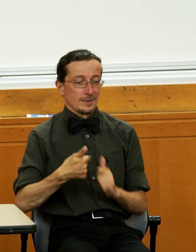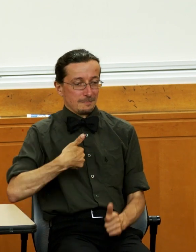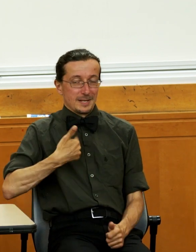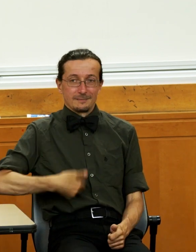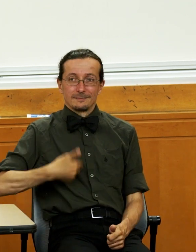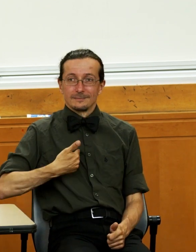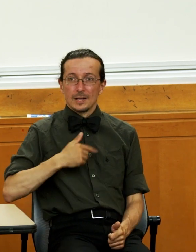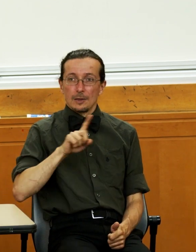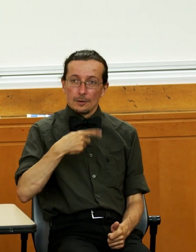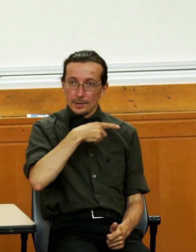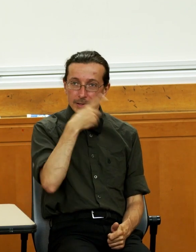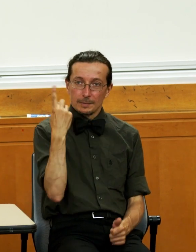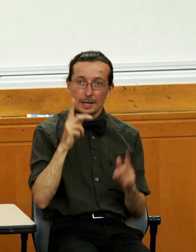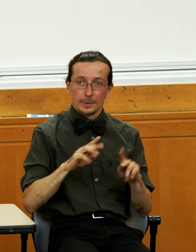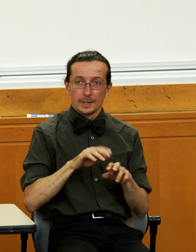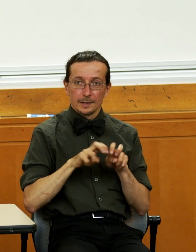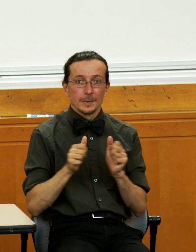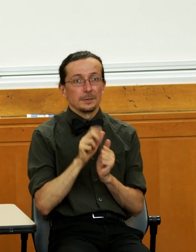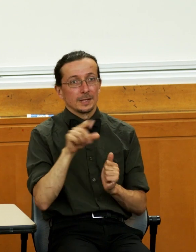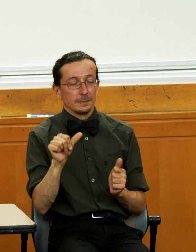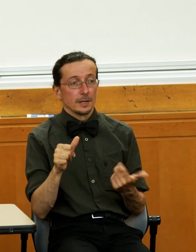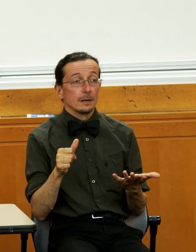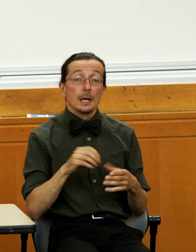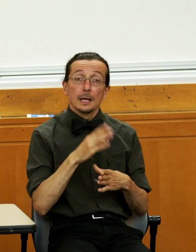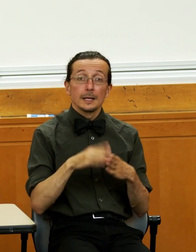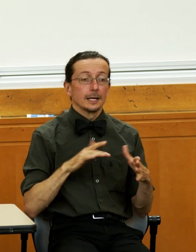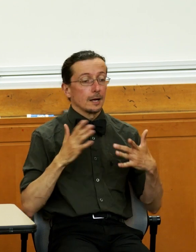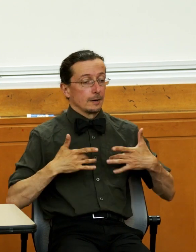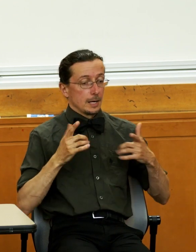The event ultimately went very well, and we got great feedback from both participants